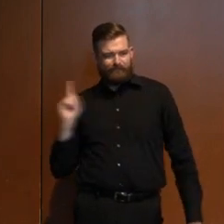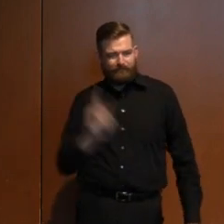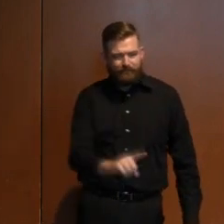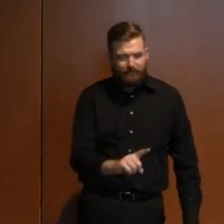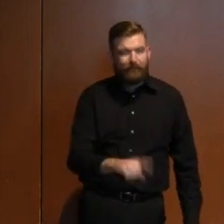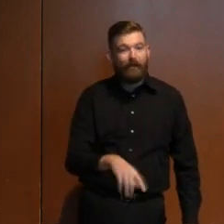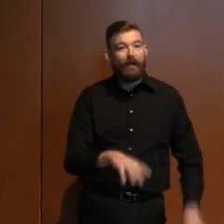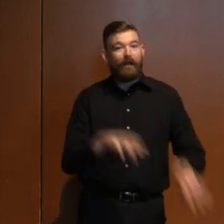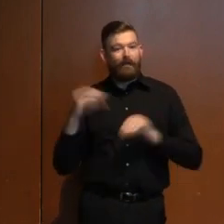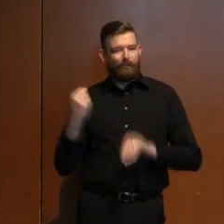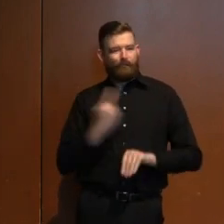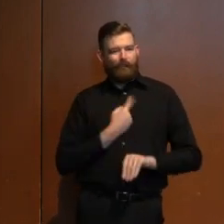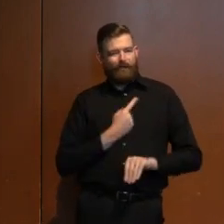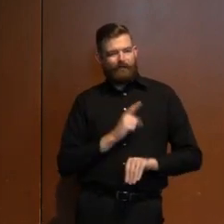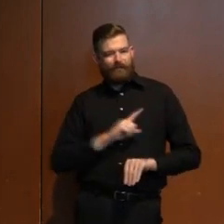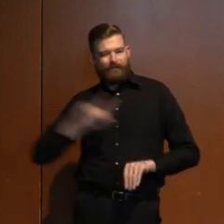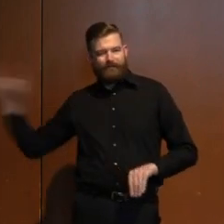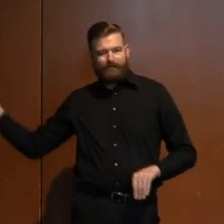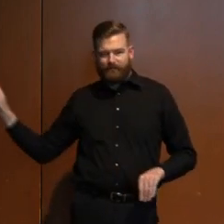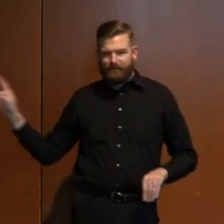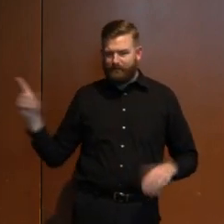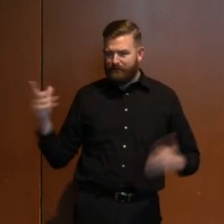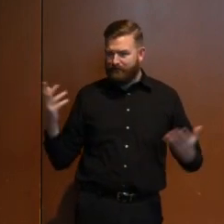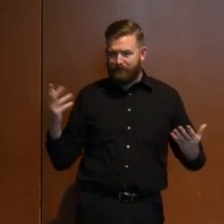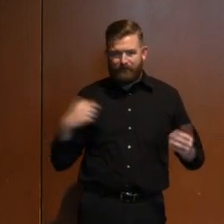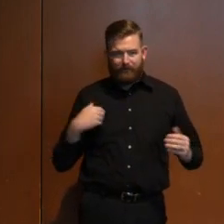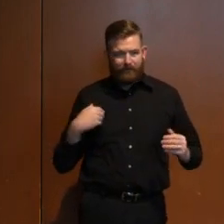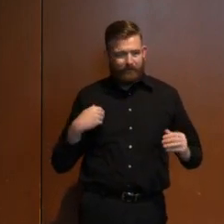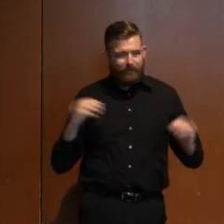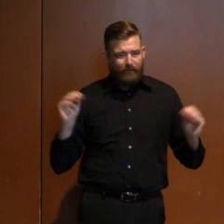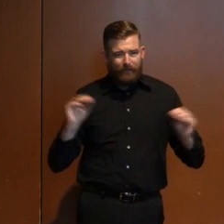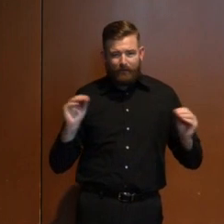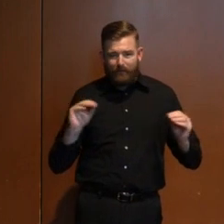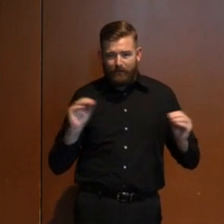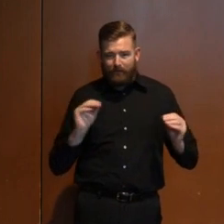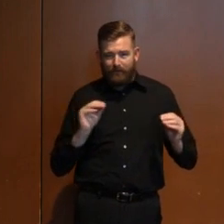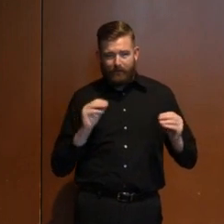MYSELF AND LEAVE BY MYSELF AND IF I'VE FALLEN OUT WITH MY